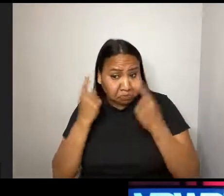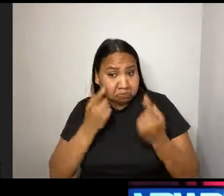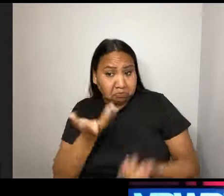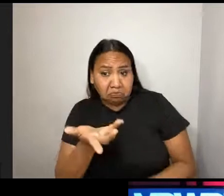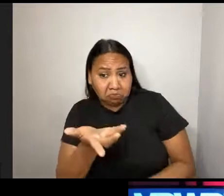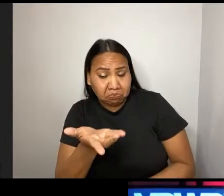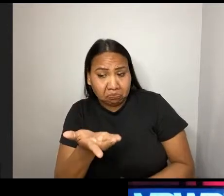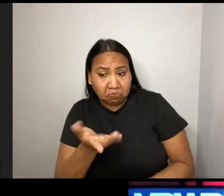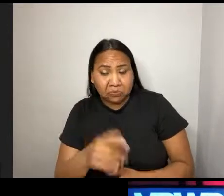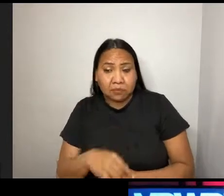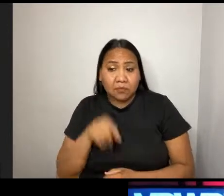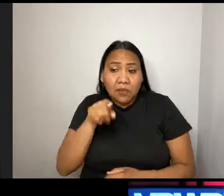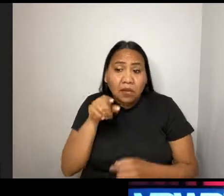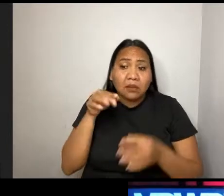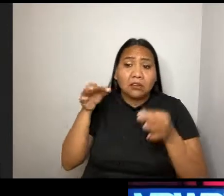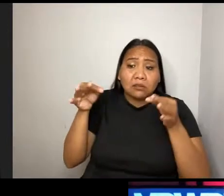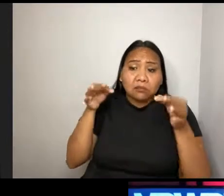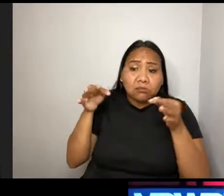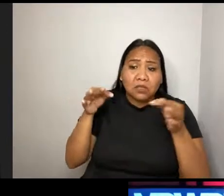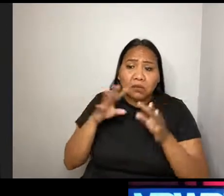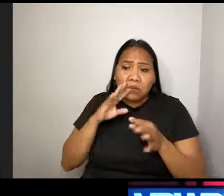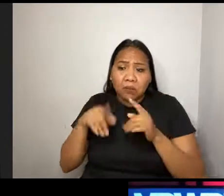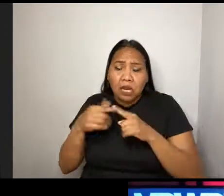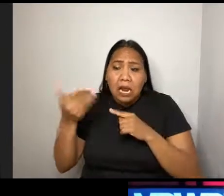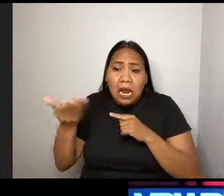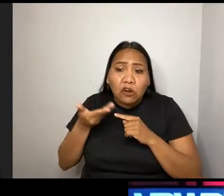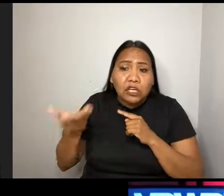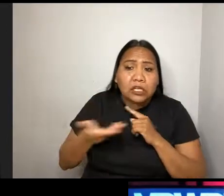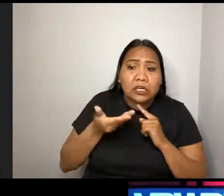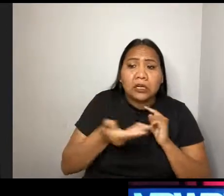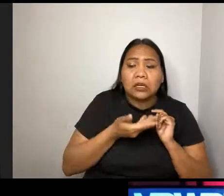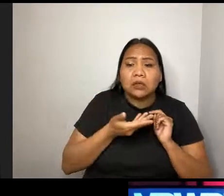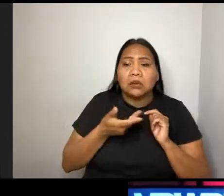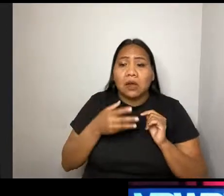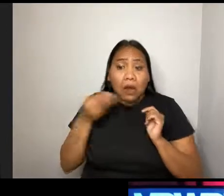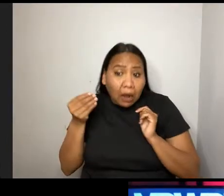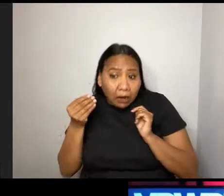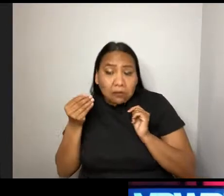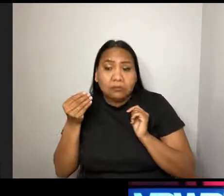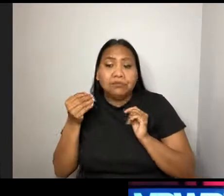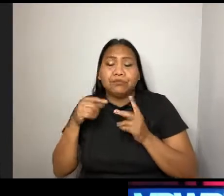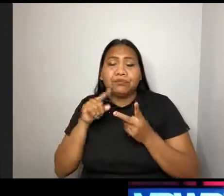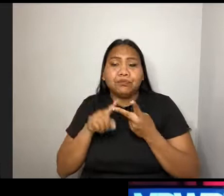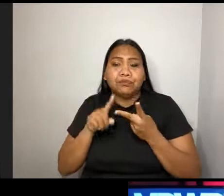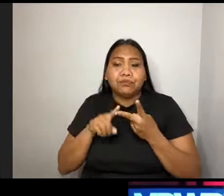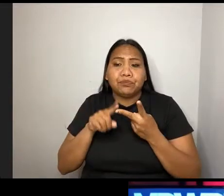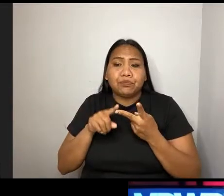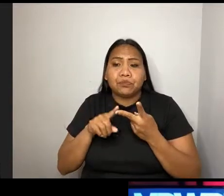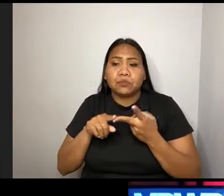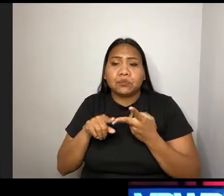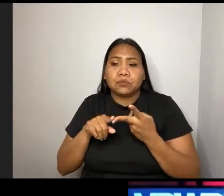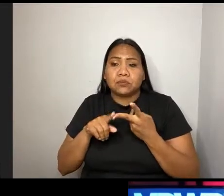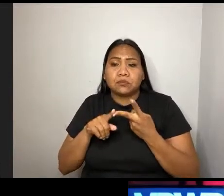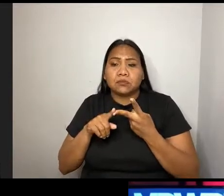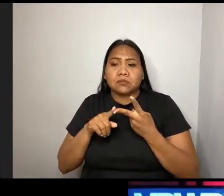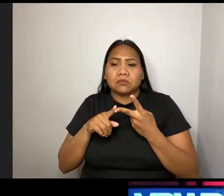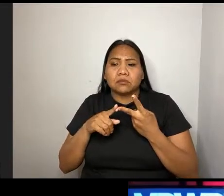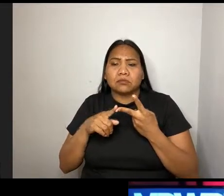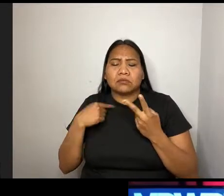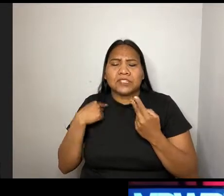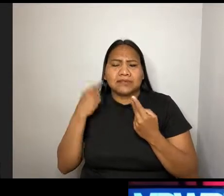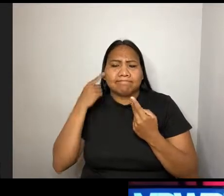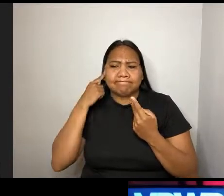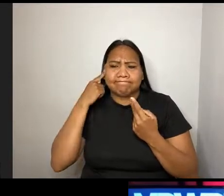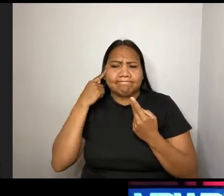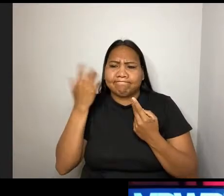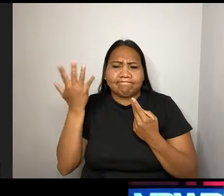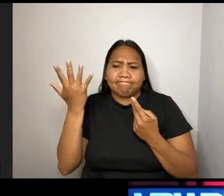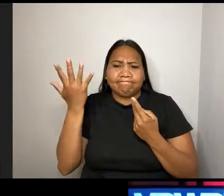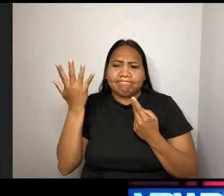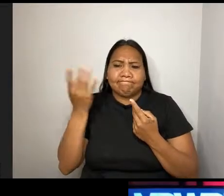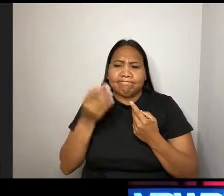There is also a need to, I think, we talked a couple episodes ago we talked with Rita about